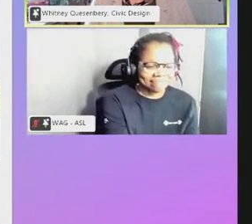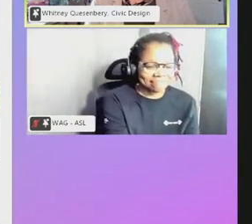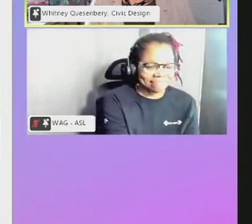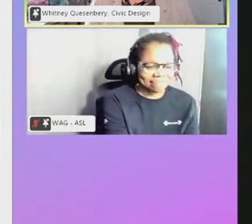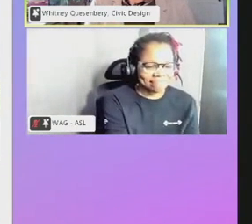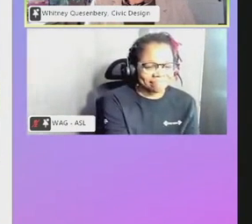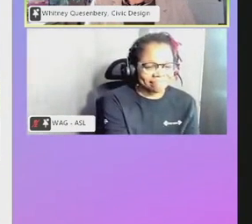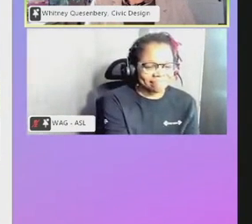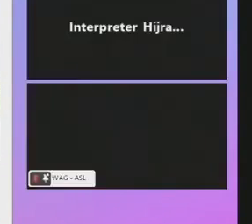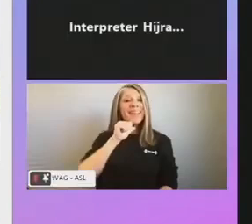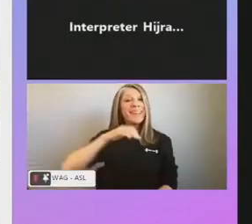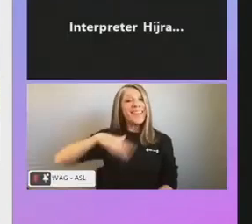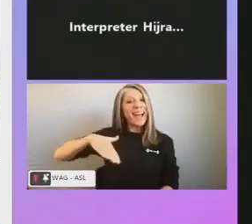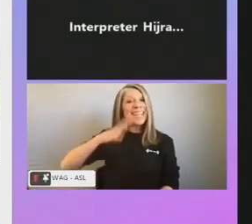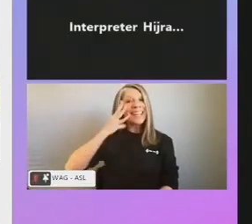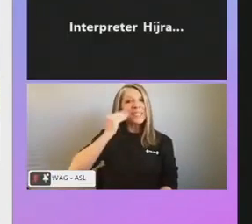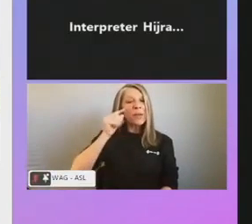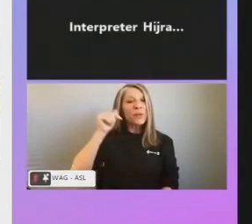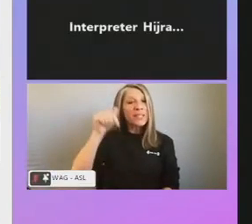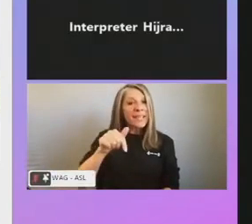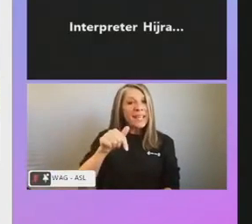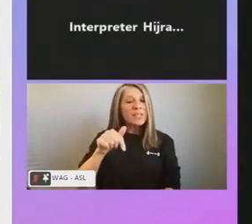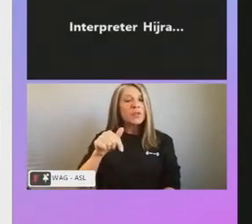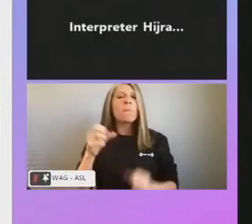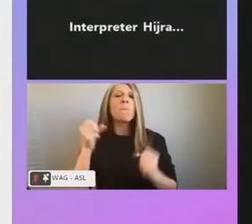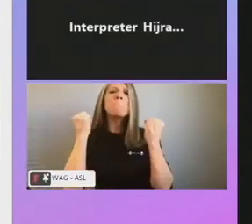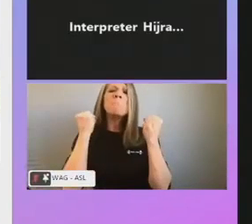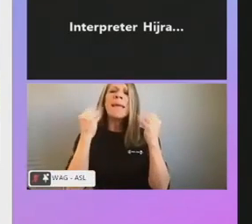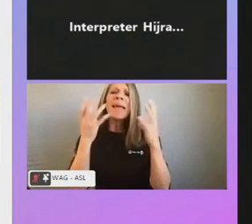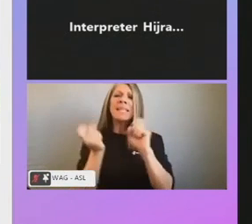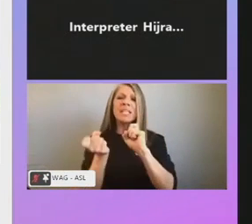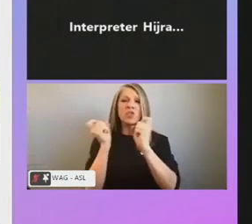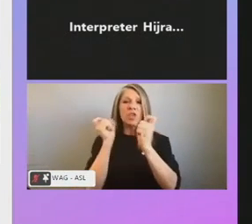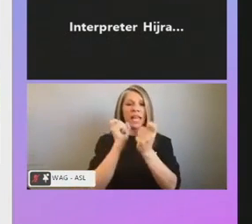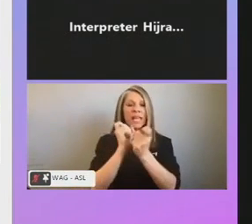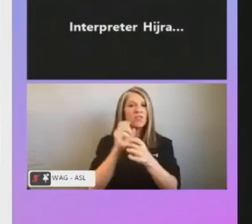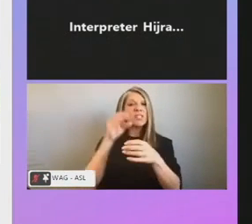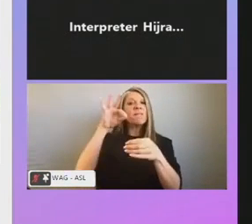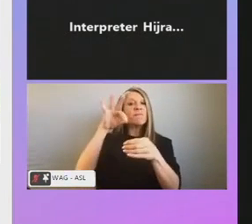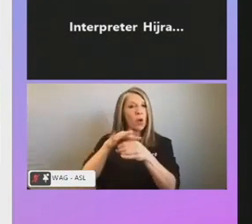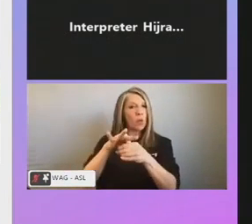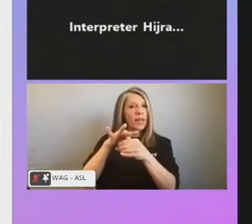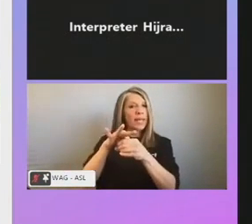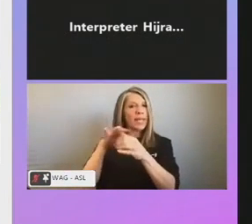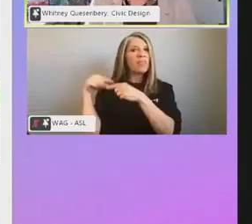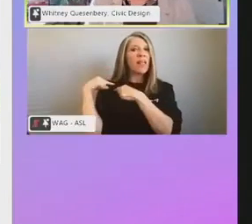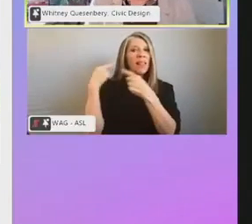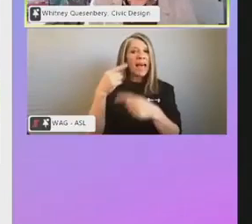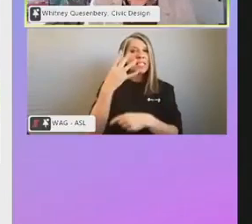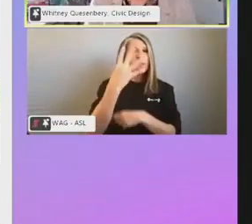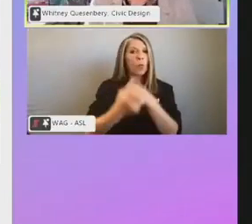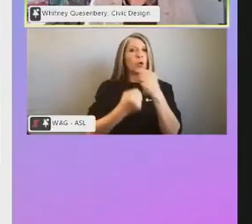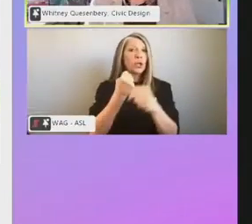future of voting. If you haven't read the news or are not from America and haven't had a chance to experience